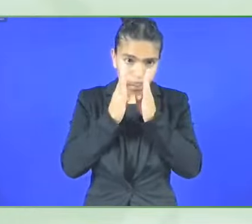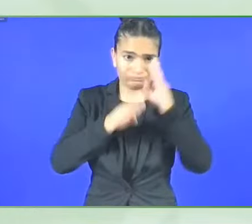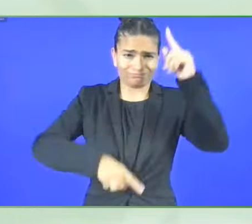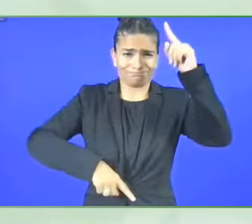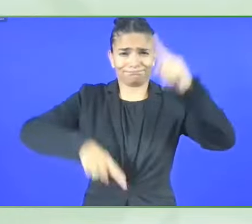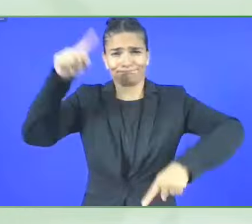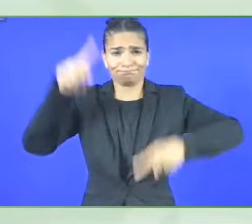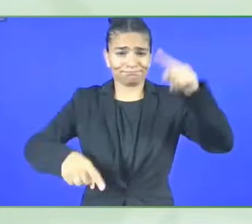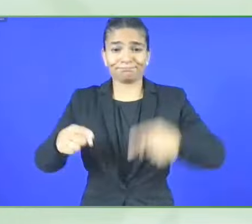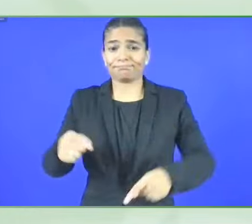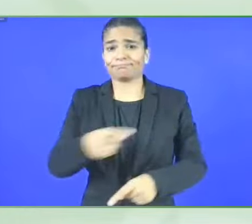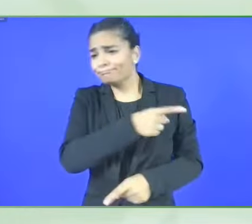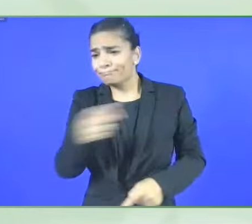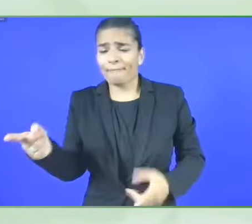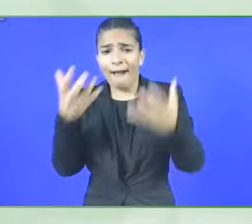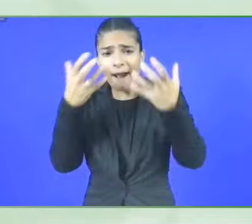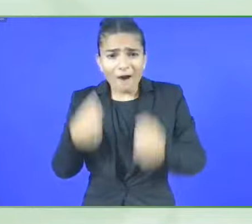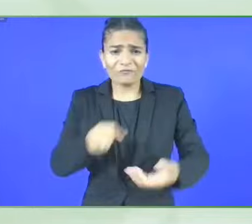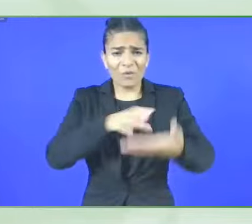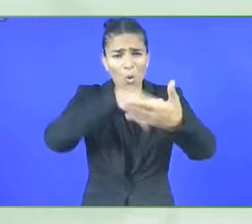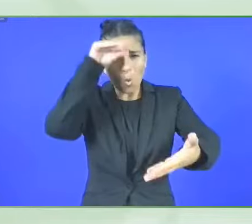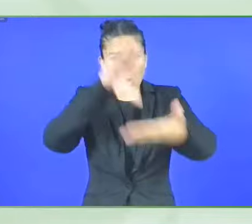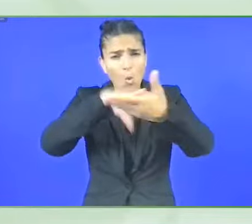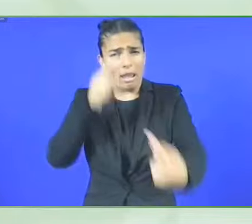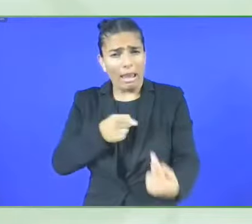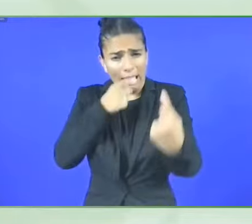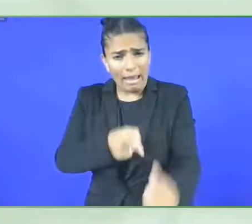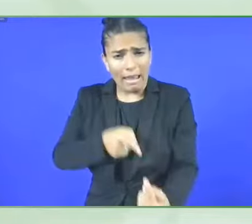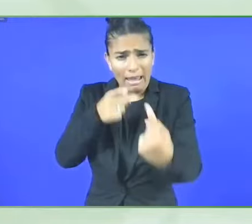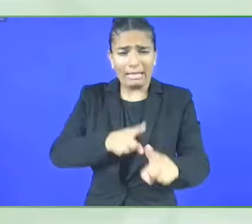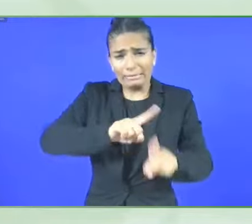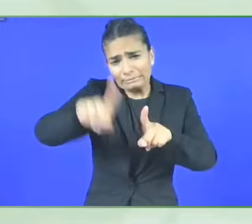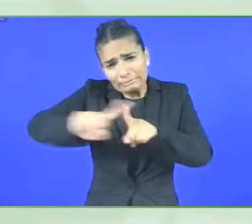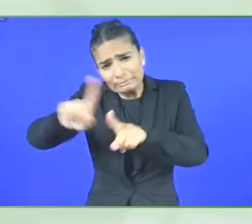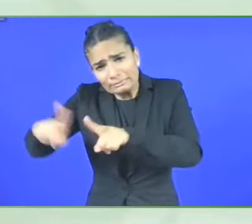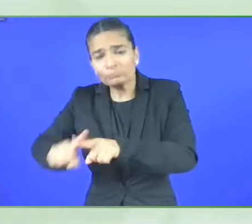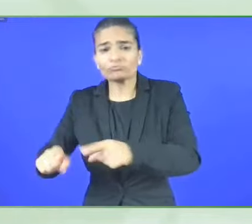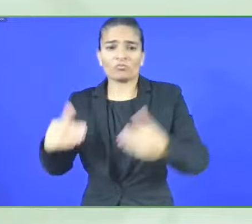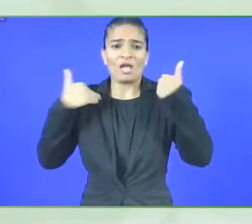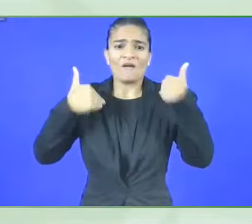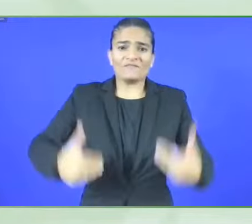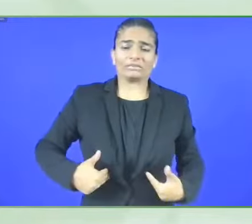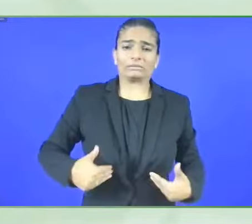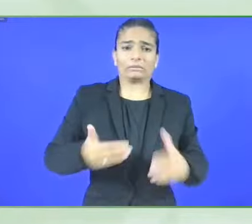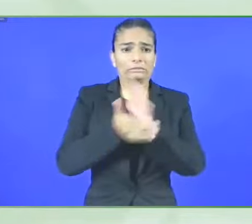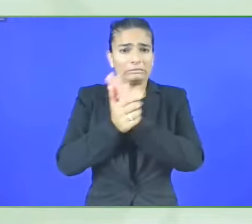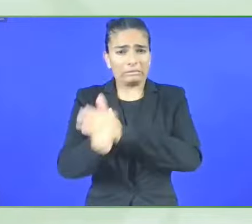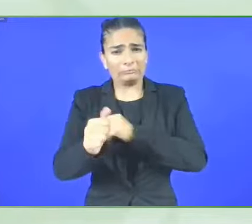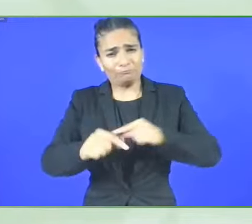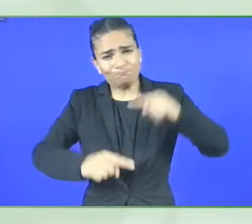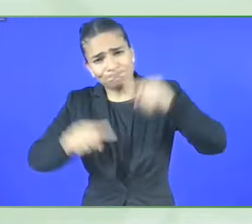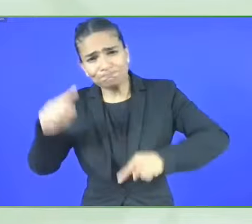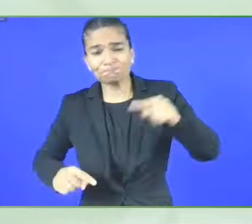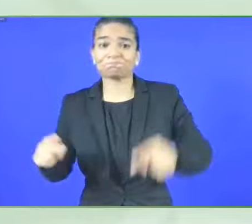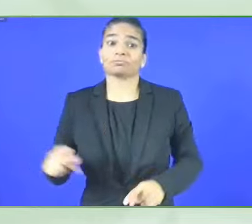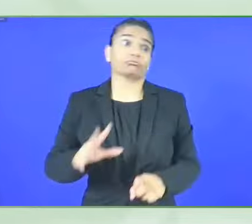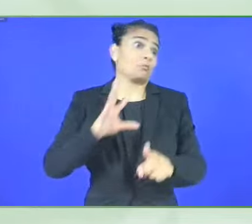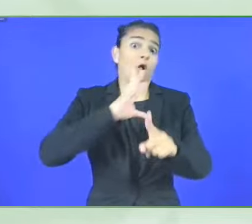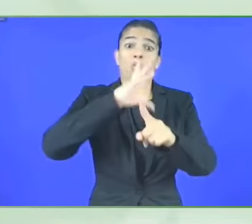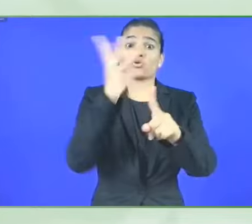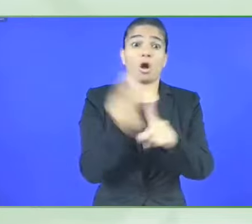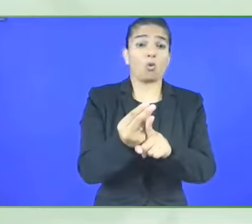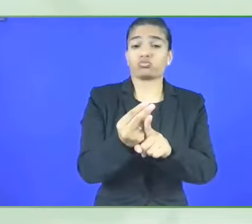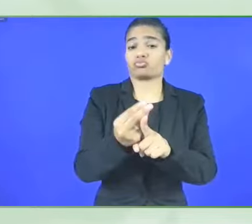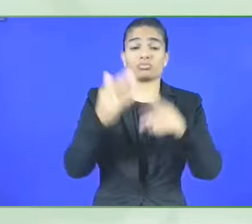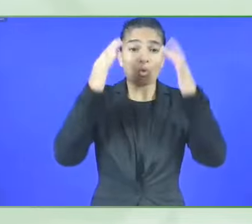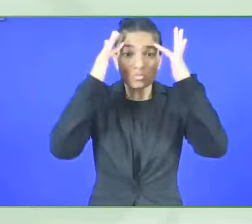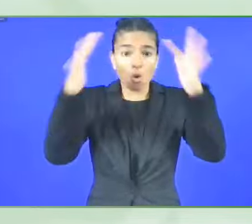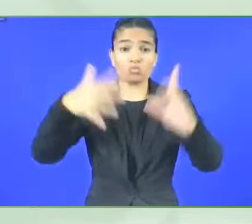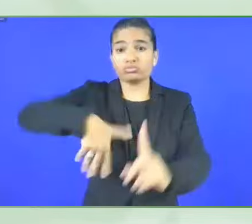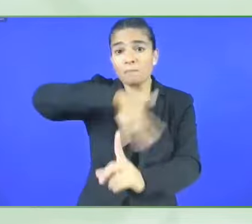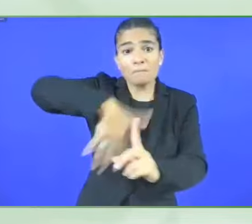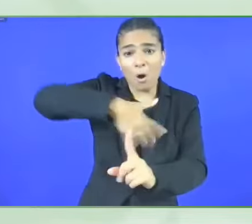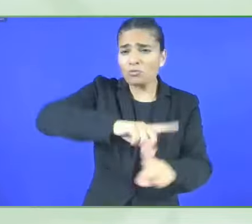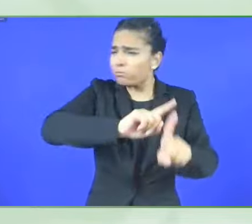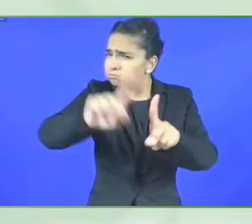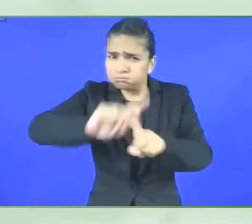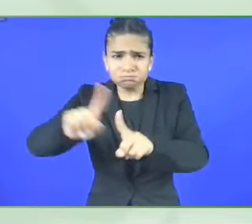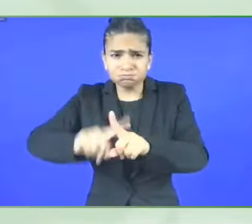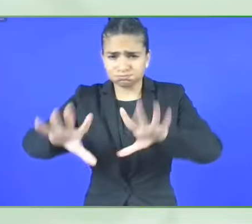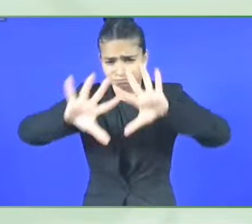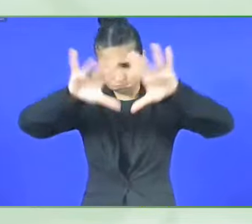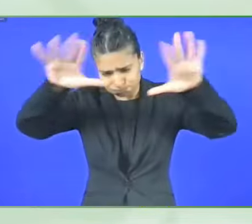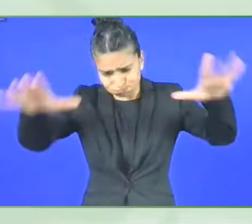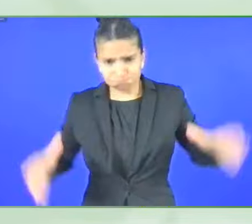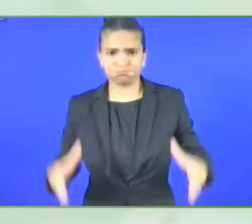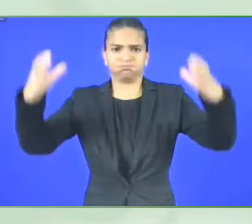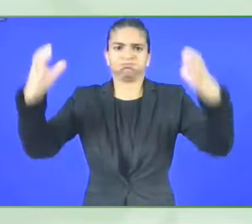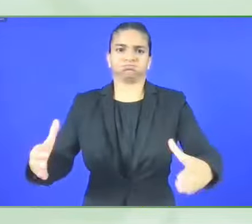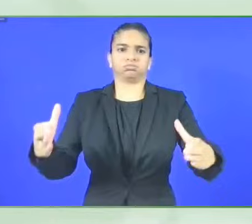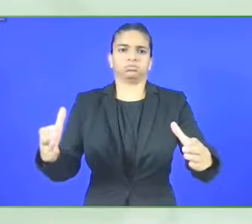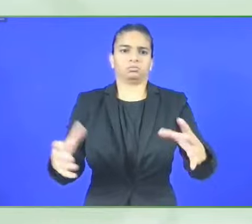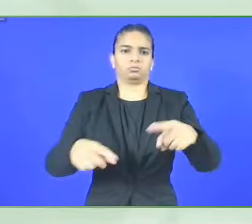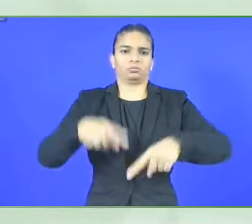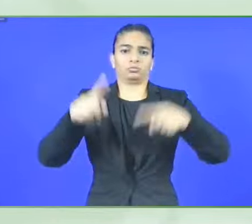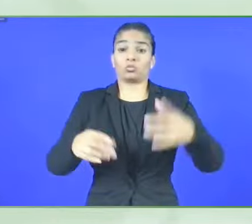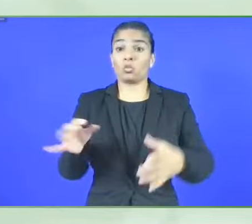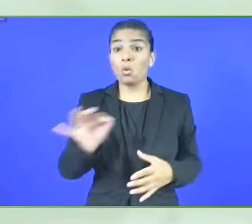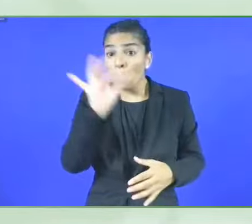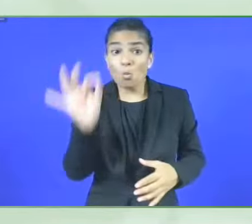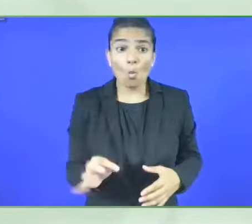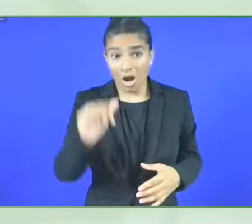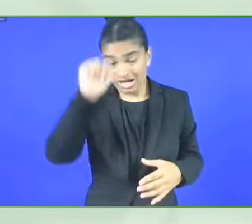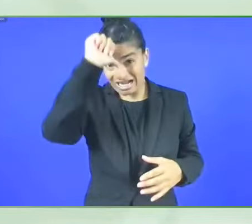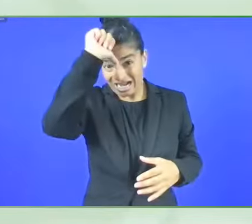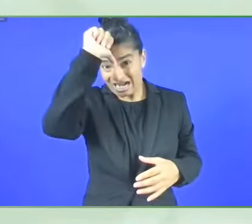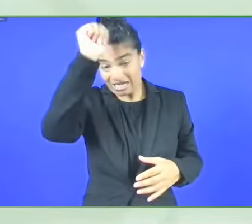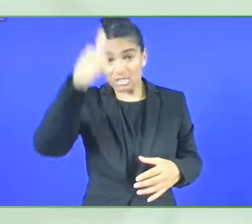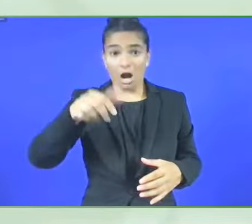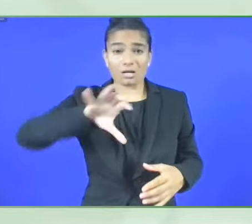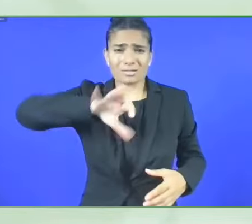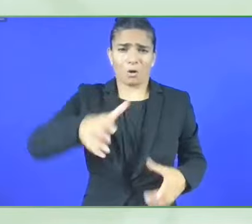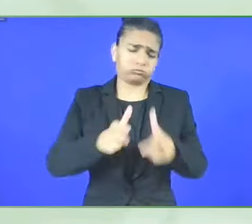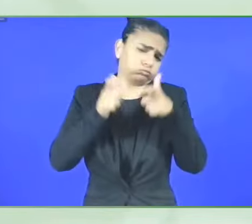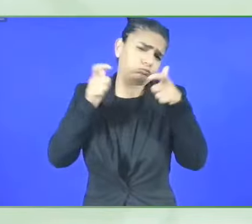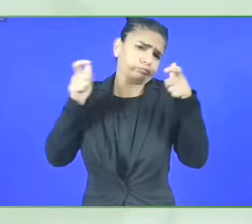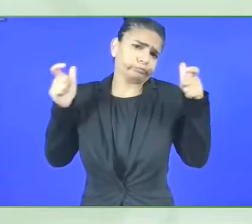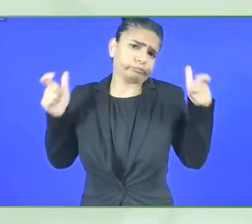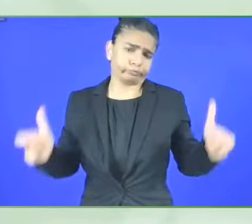and architecture, can you say a bit about that?